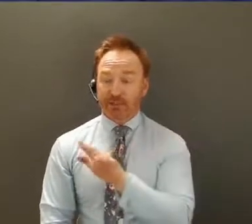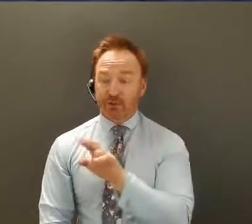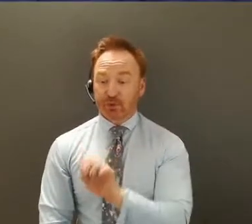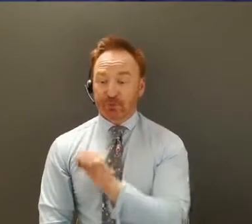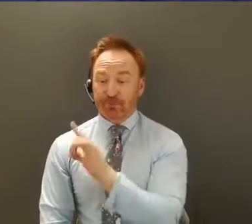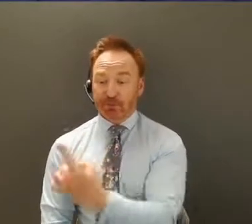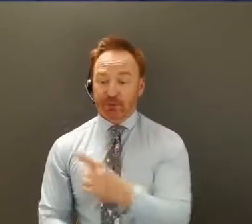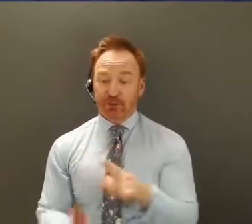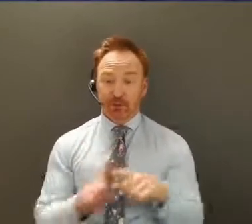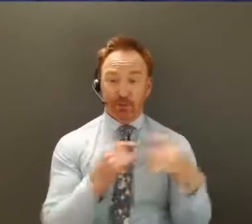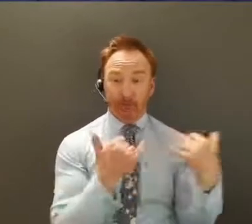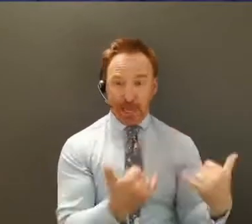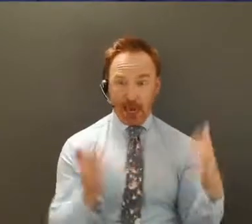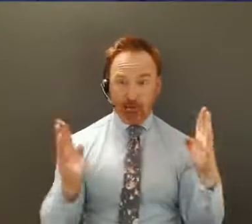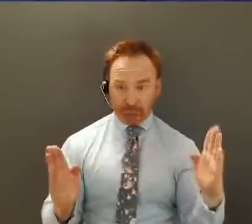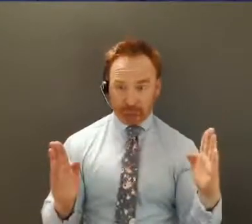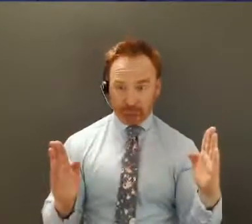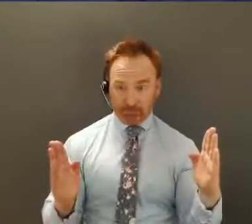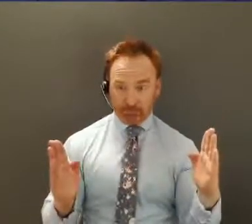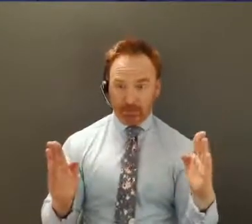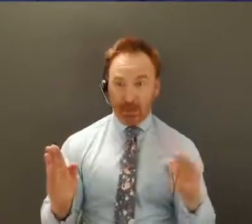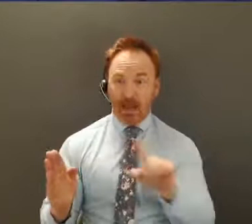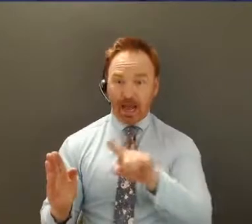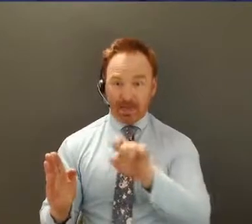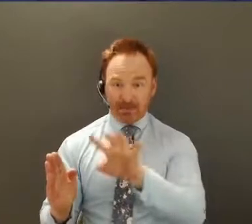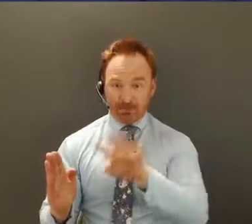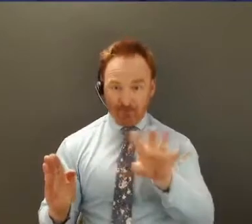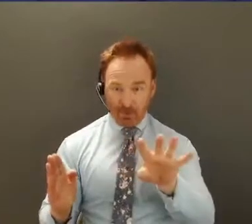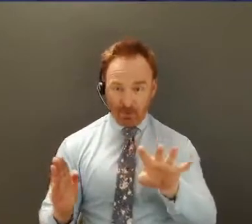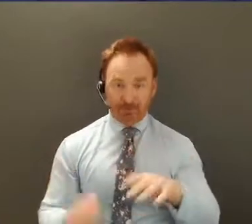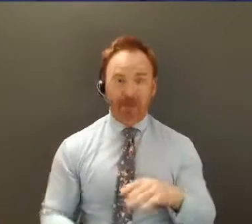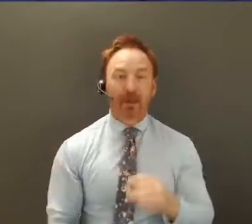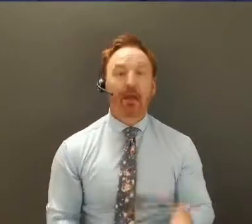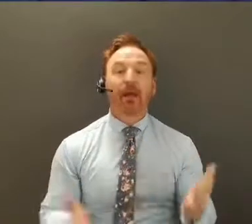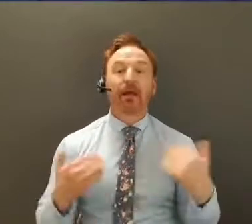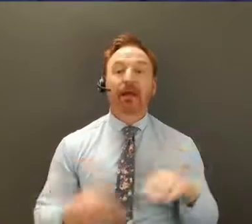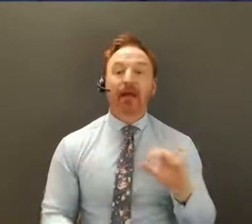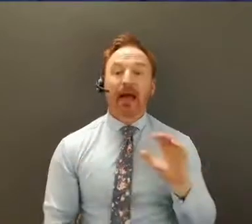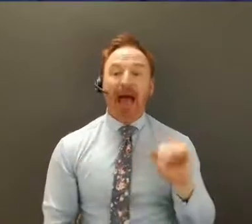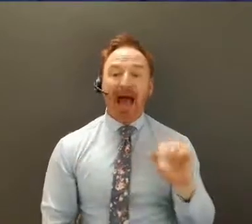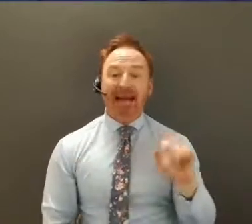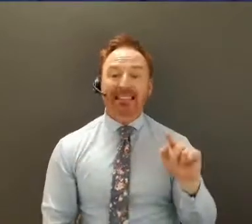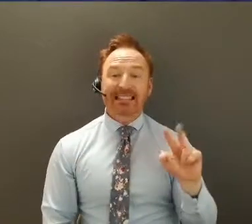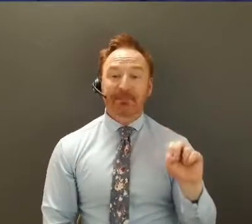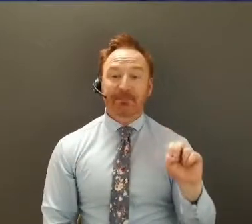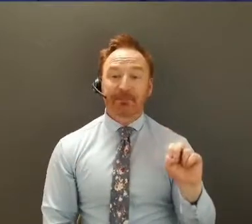Who need you to be there for them?